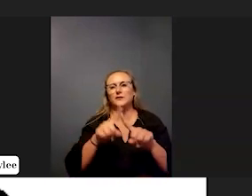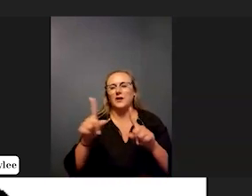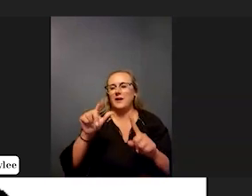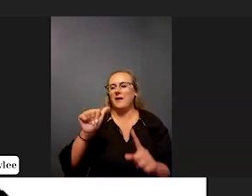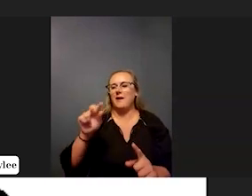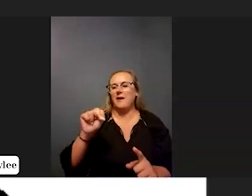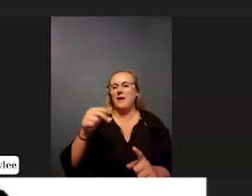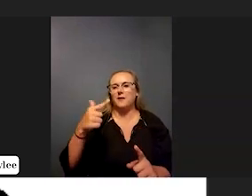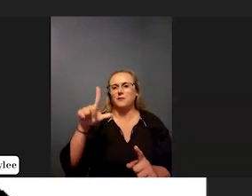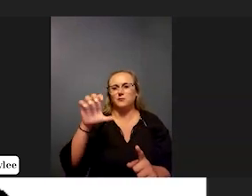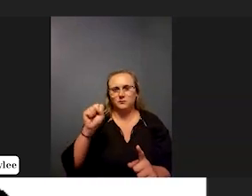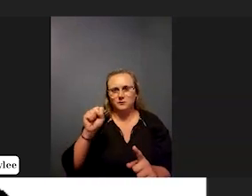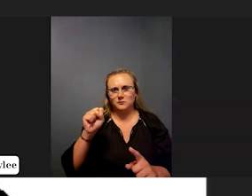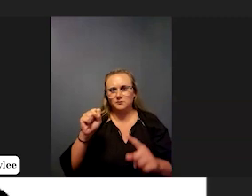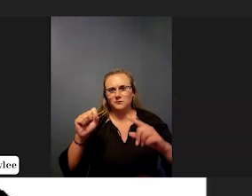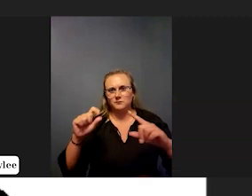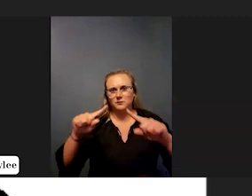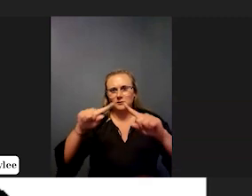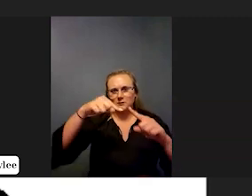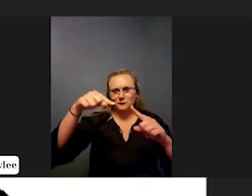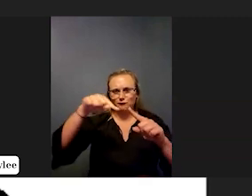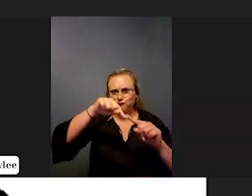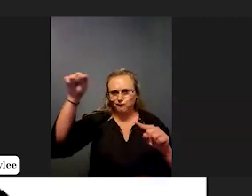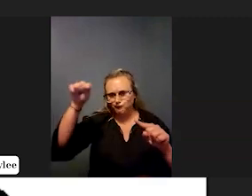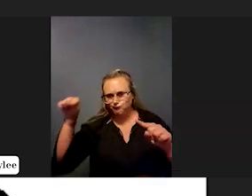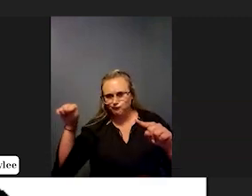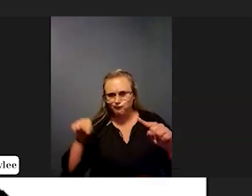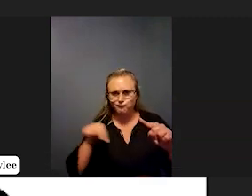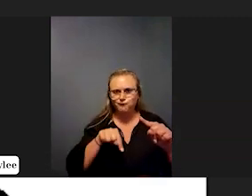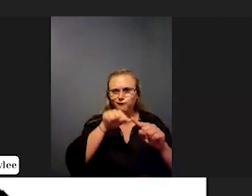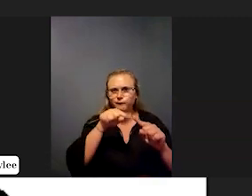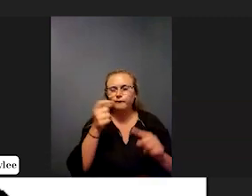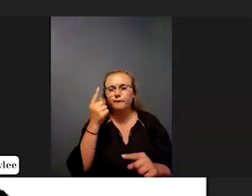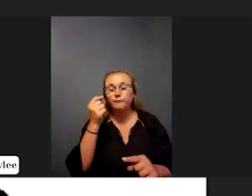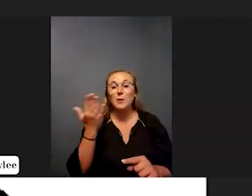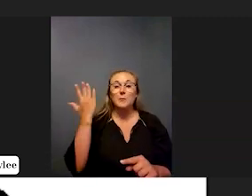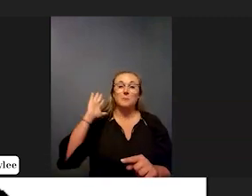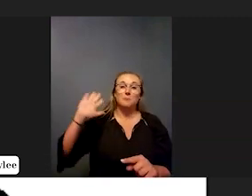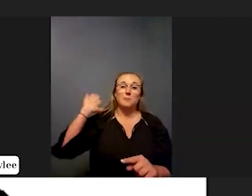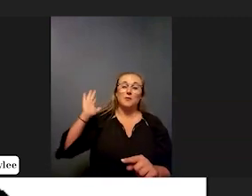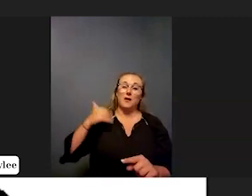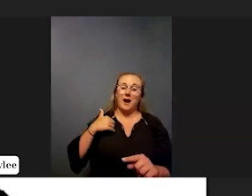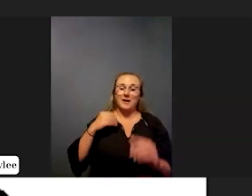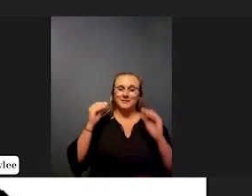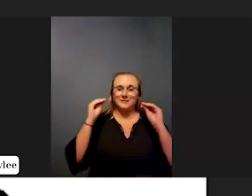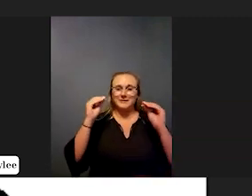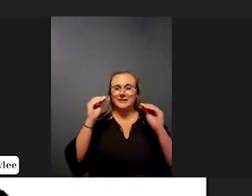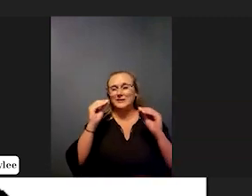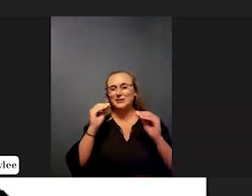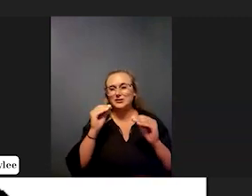I'm a statistician by mathematical training, but I was a high school geometry teacher for about ten years, so I have a soft spot for geometry.